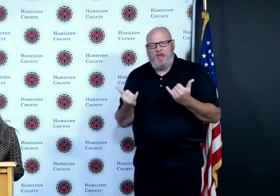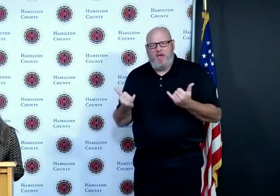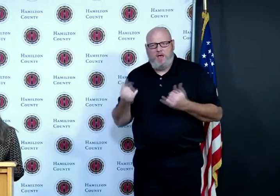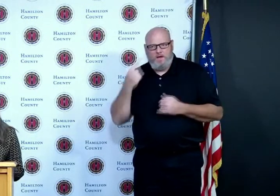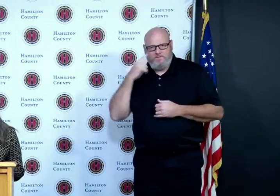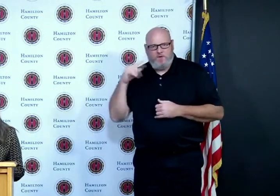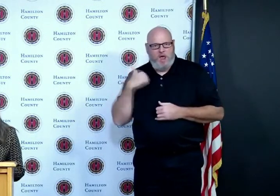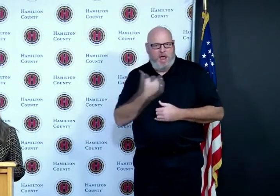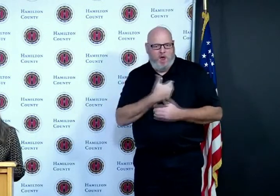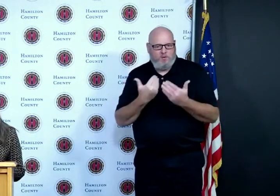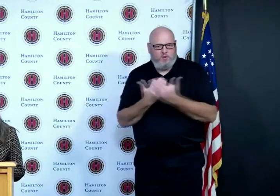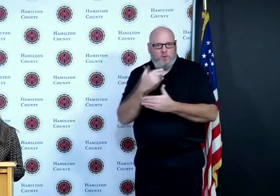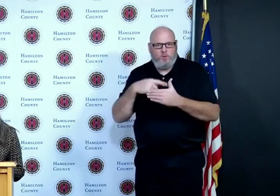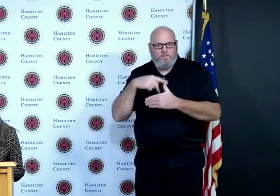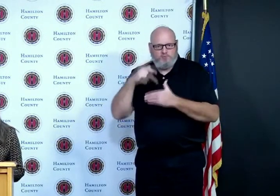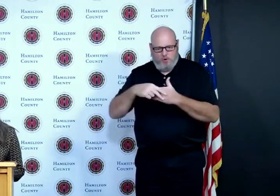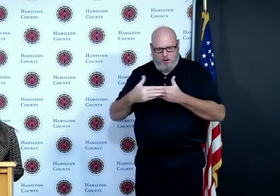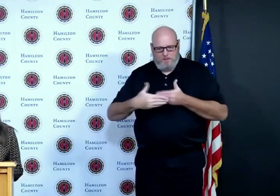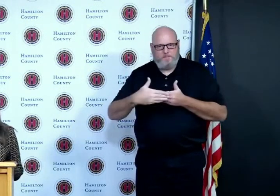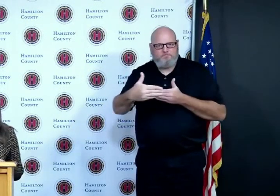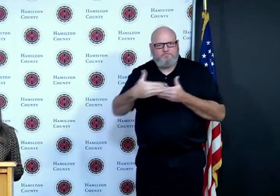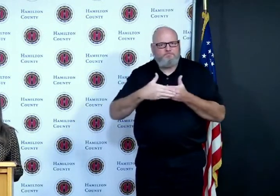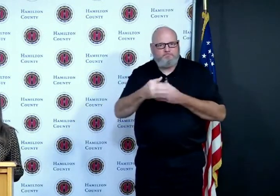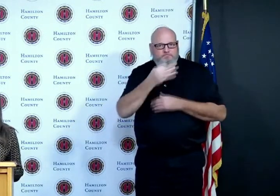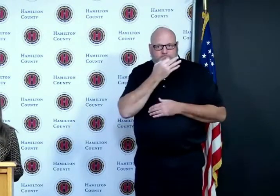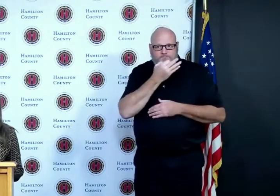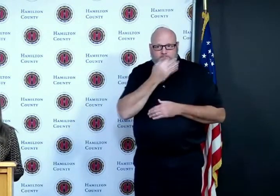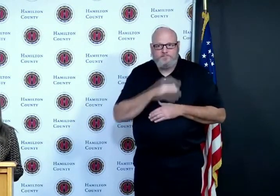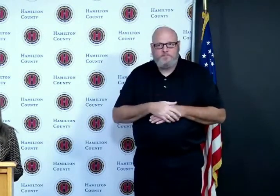what we know is that there are still people struggling in the community and we need to